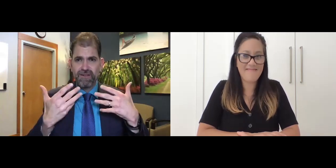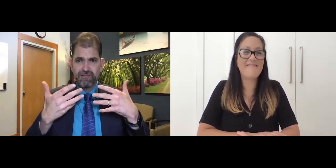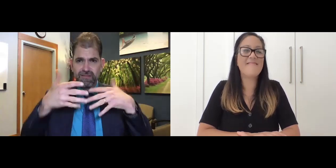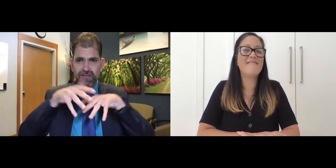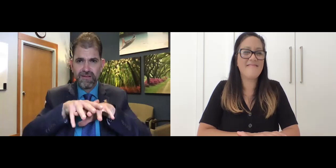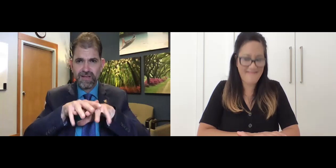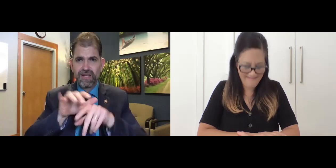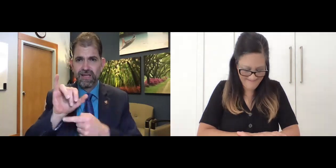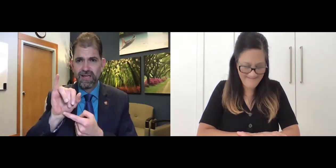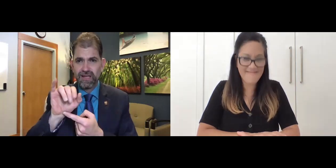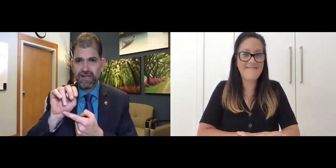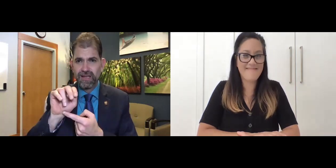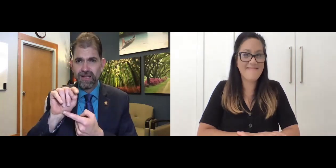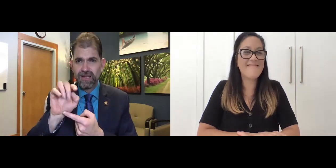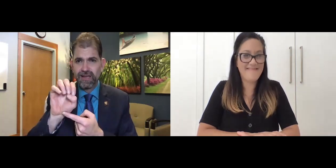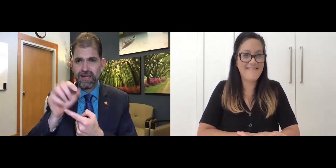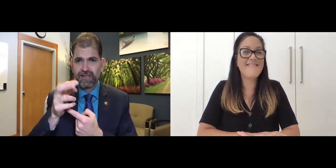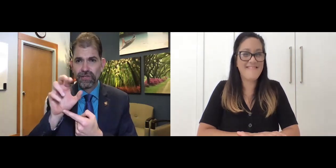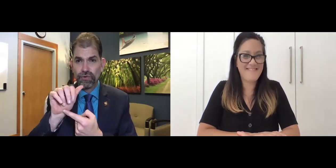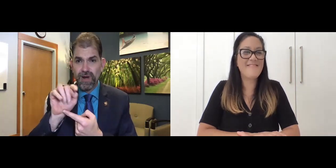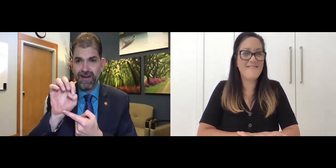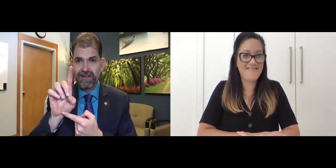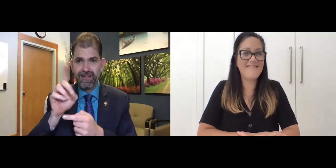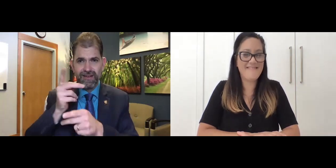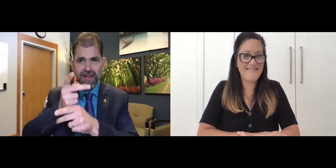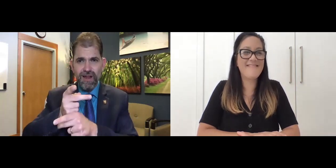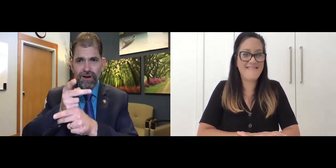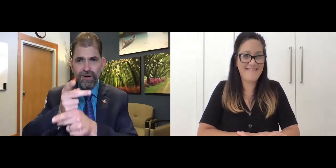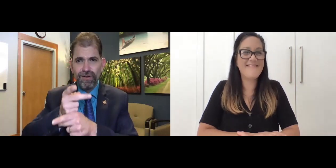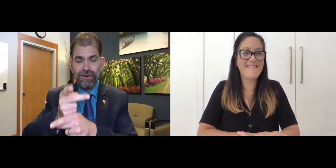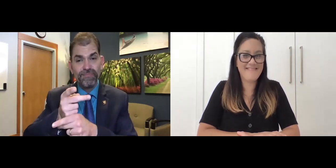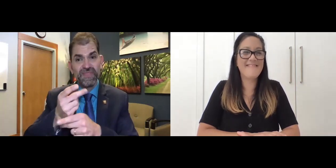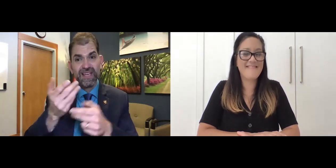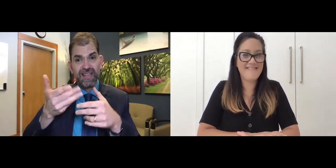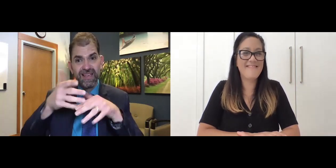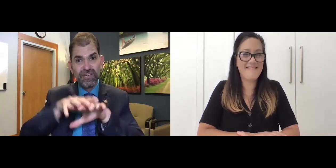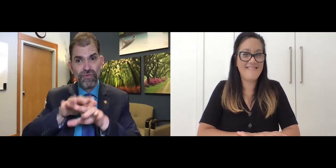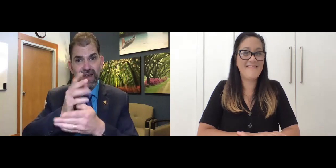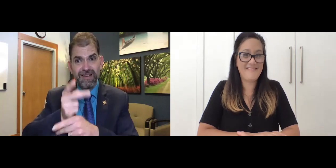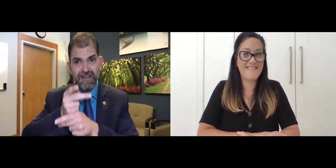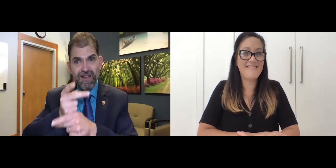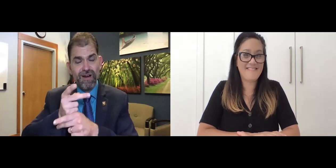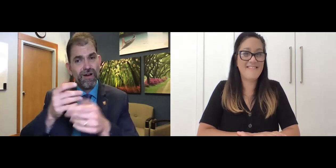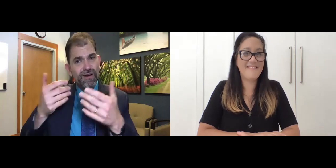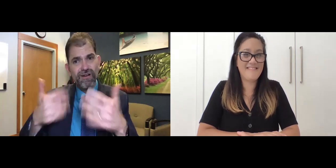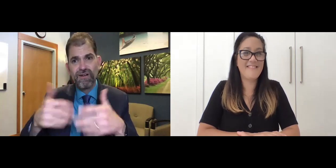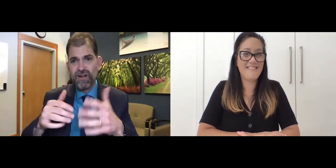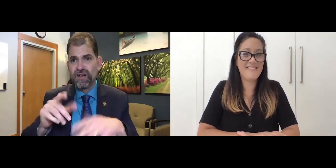and it's good to have that cross-disciplinary team and integrated care.